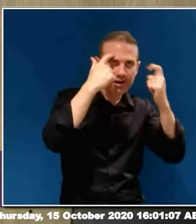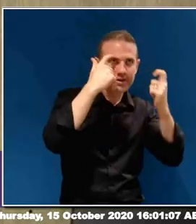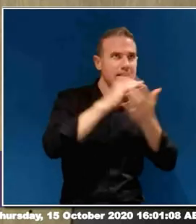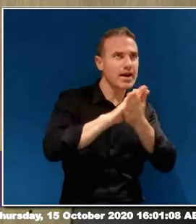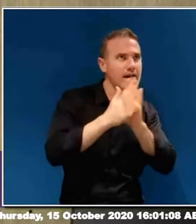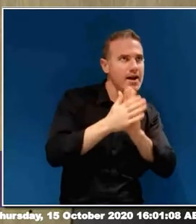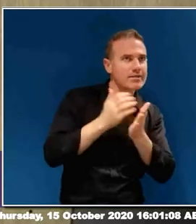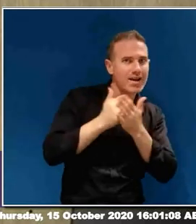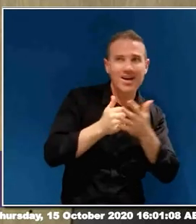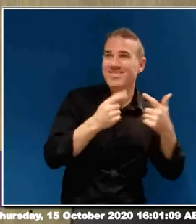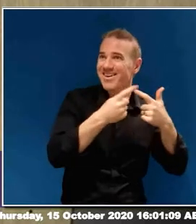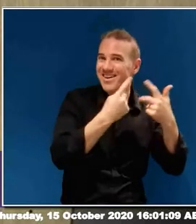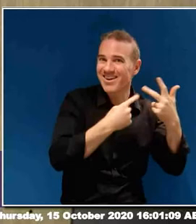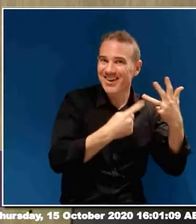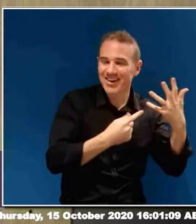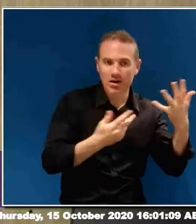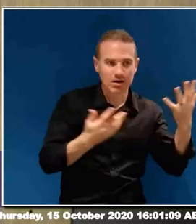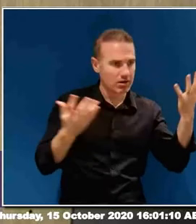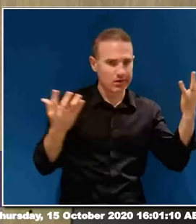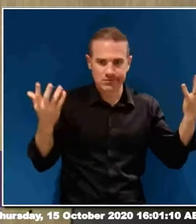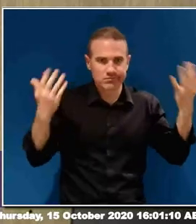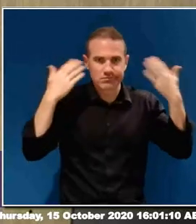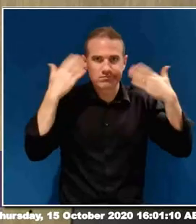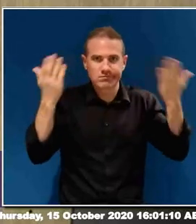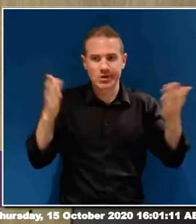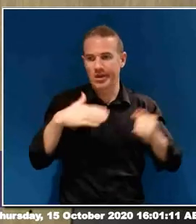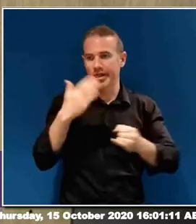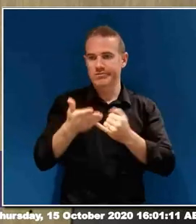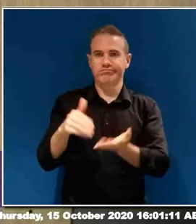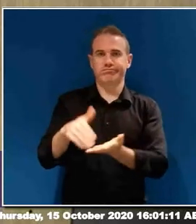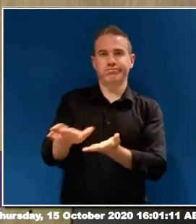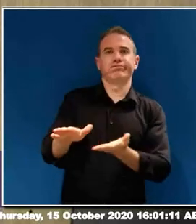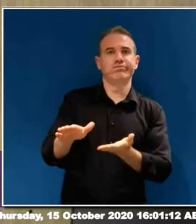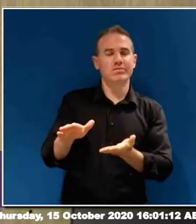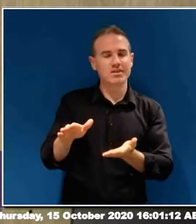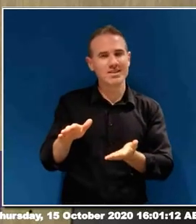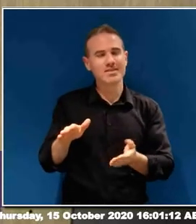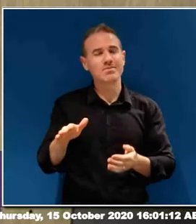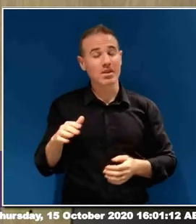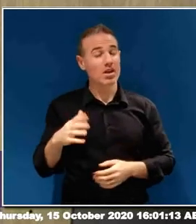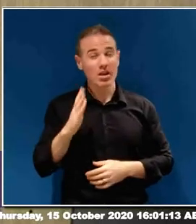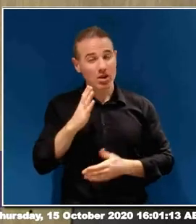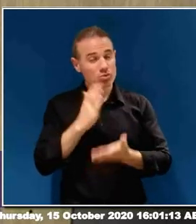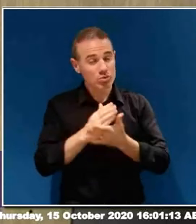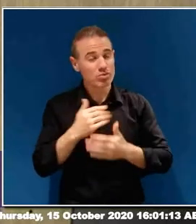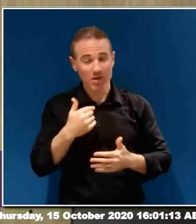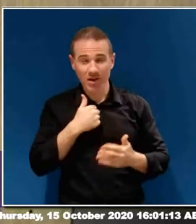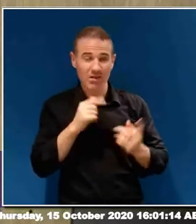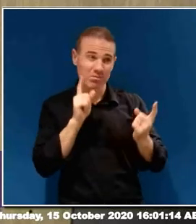I've met some wonderful teachers and Principals, especially the ones that